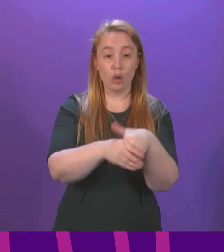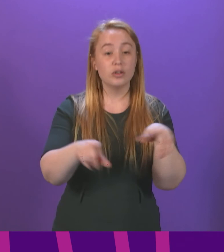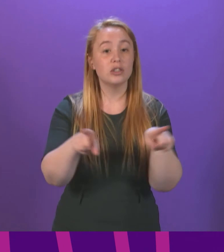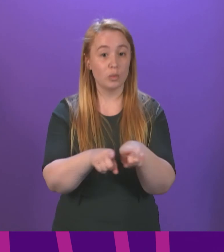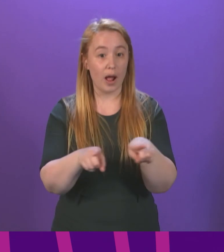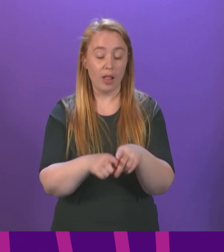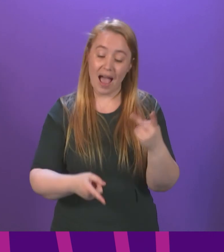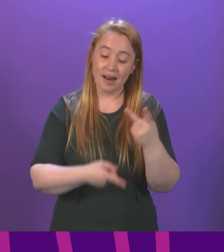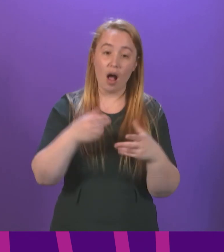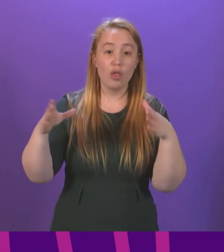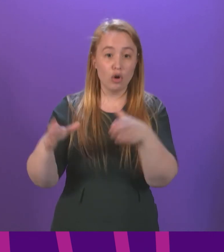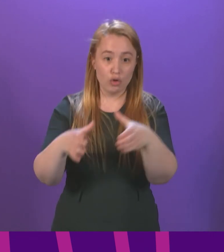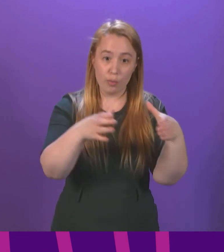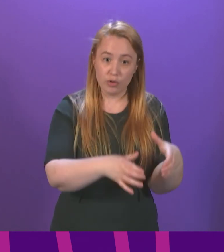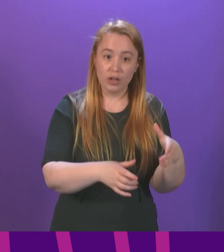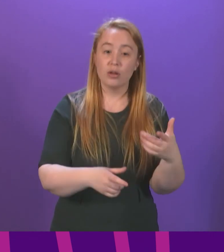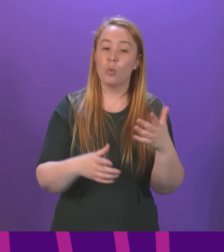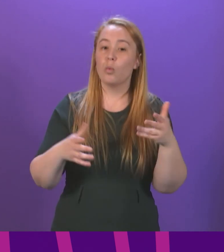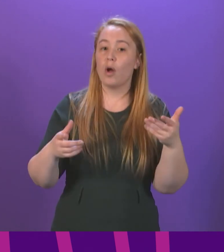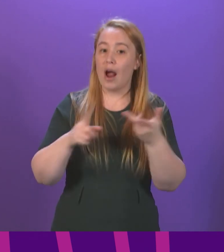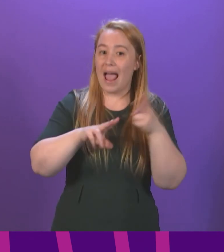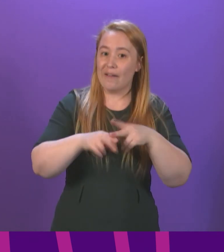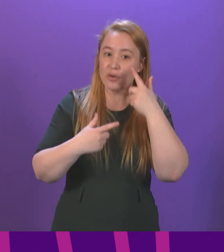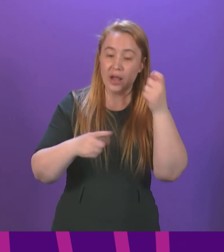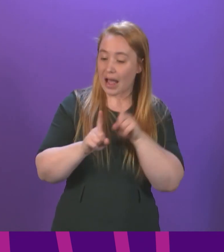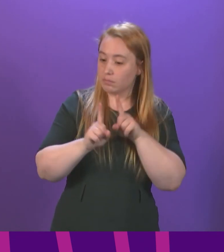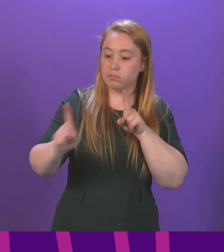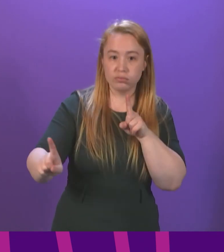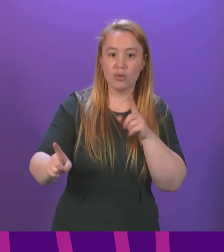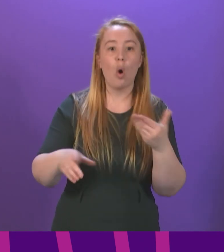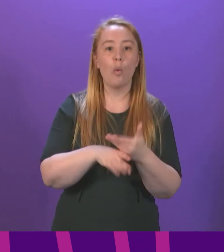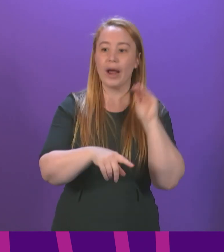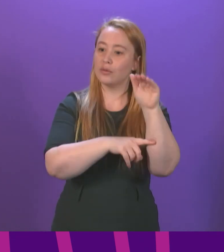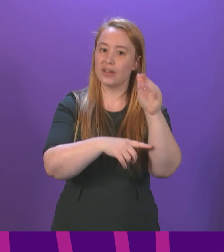Covid mitigations such as physical distancing or working outside are challenging. That includes